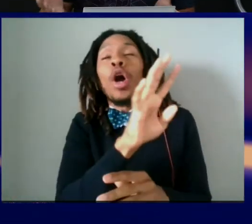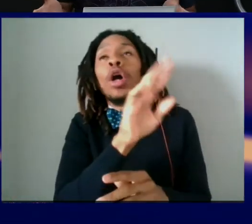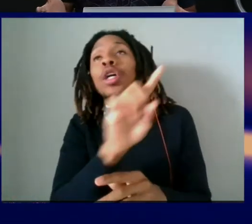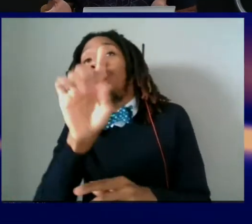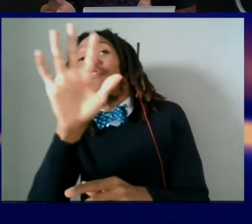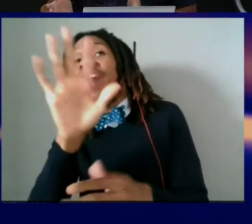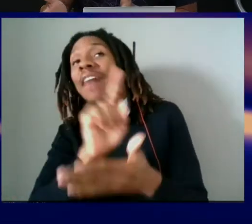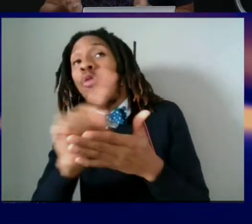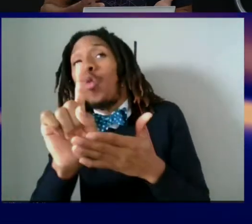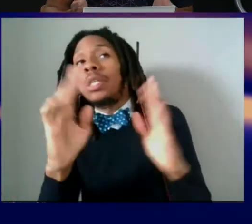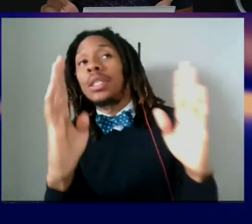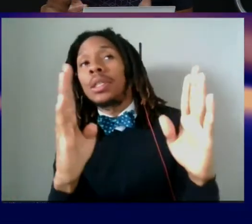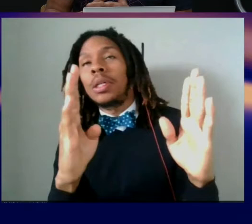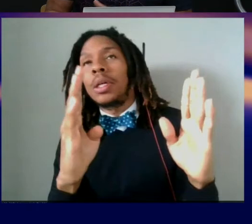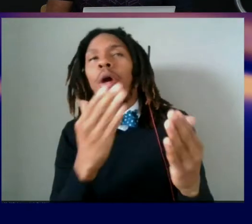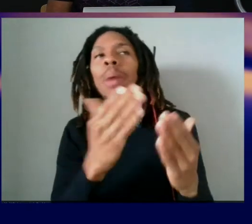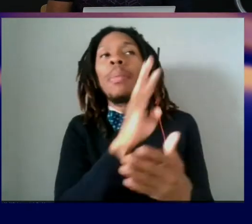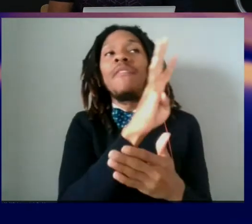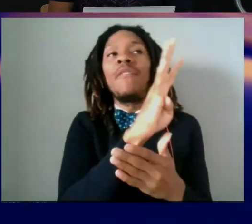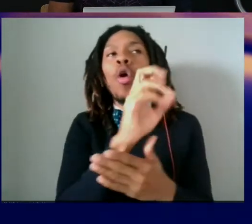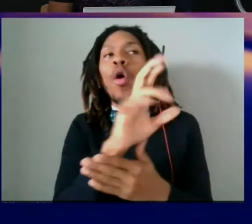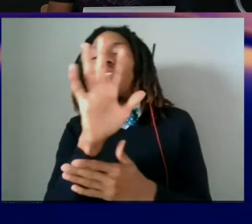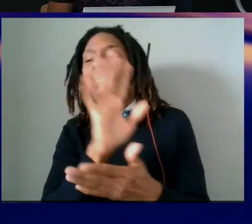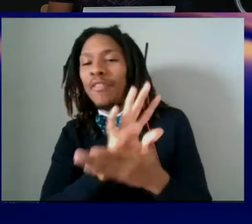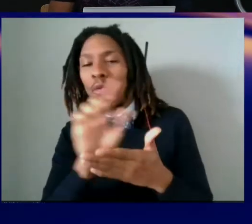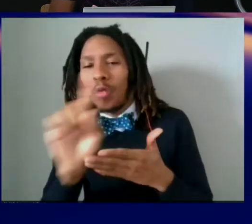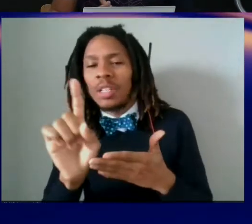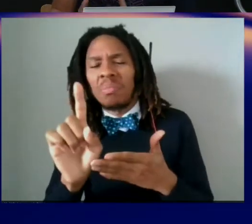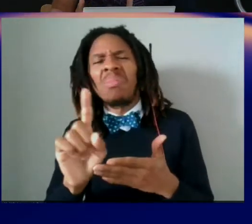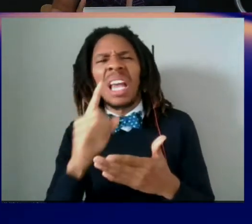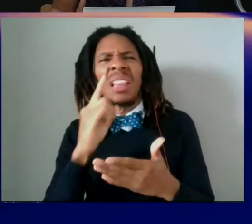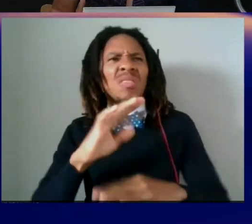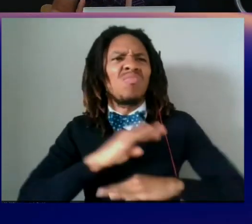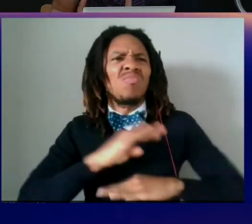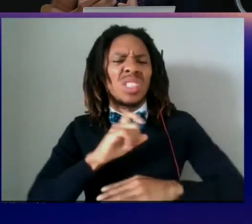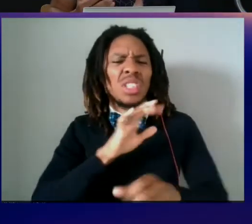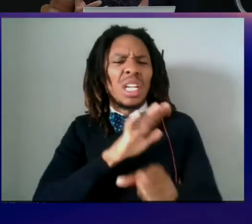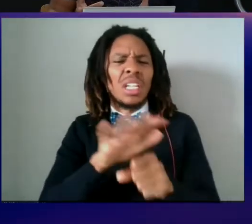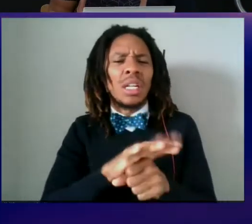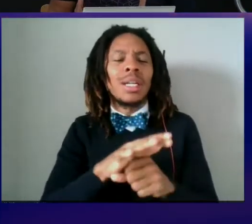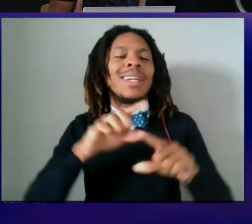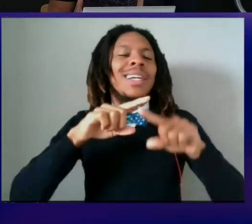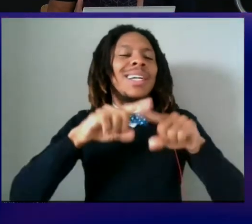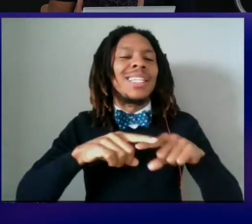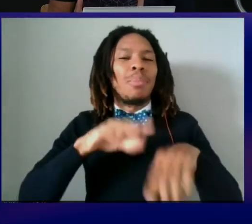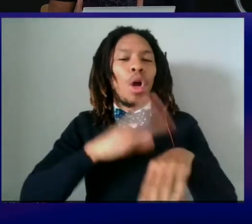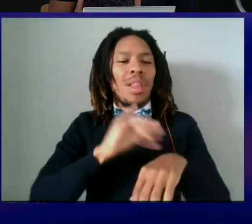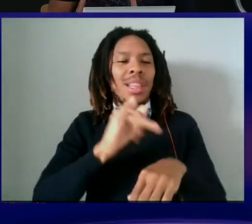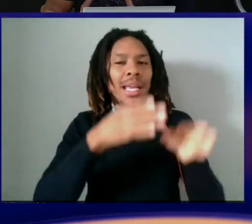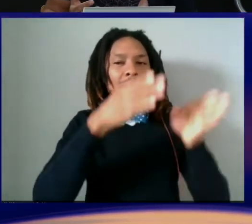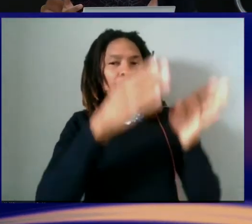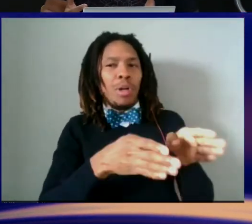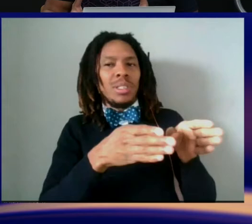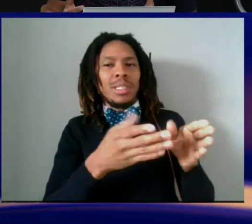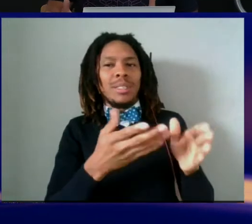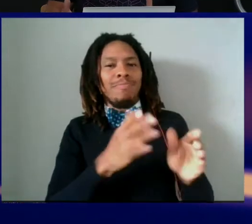Maybe let's say four or five weeks. That might be enough. It, it really depends on that person's history, their background,